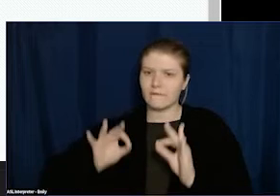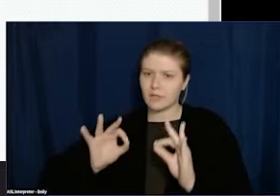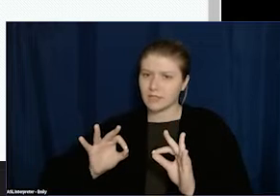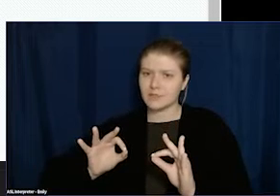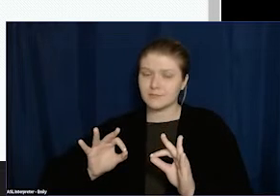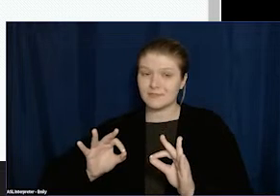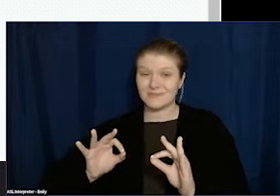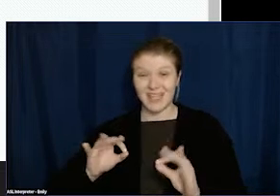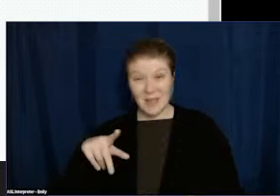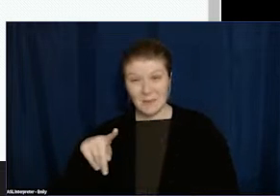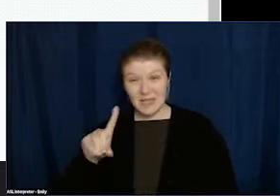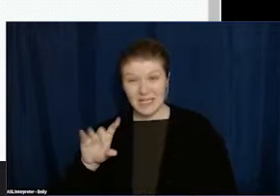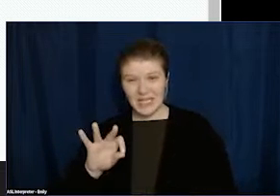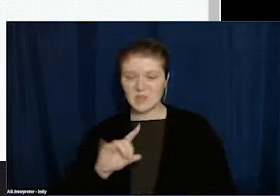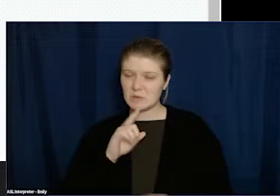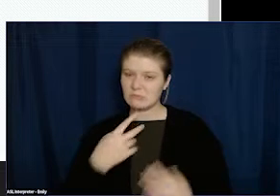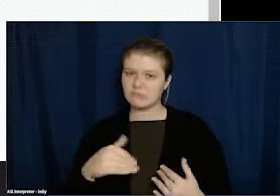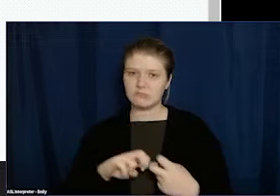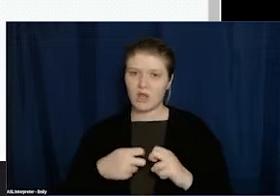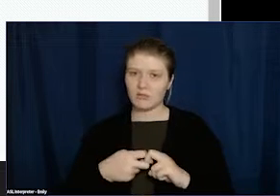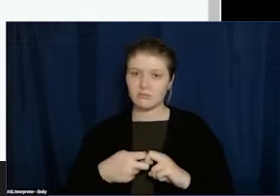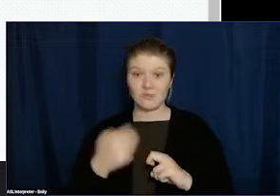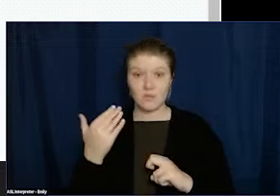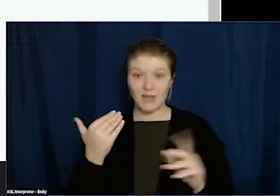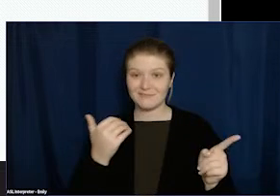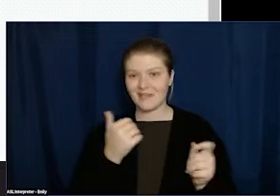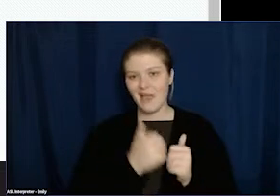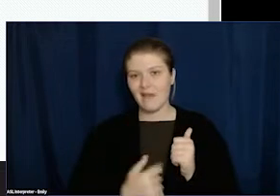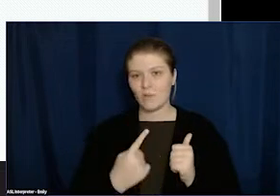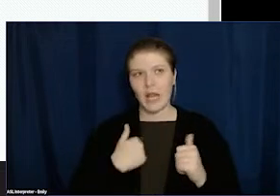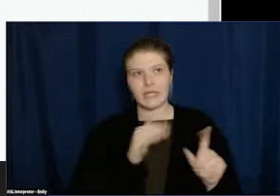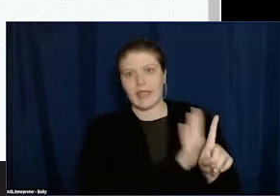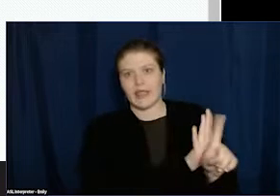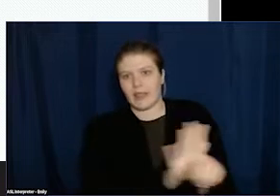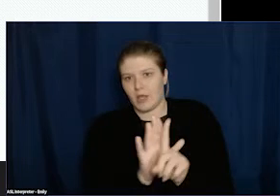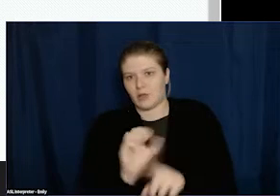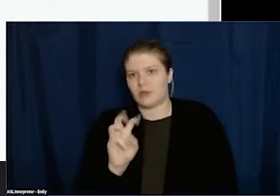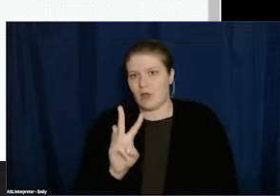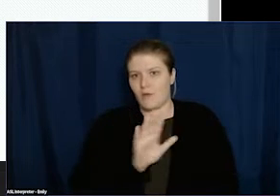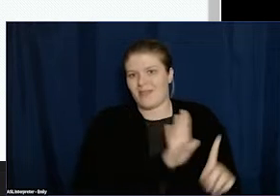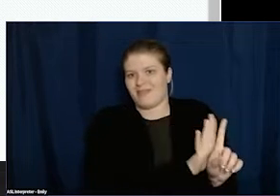And that is because everyone has their own preferred software to fill out PDFs.